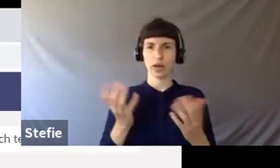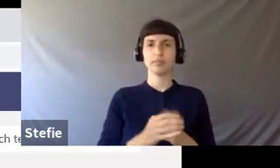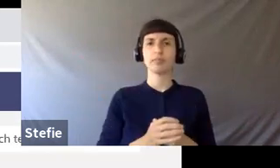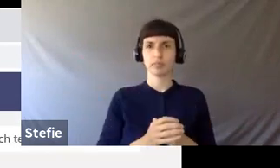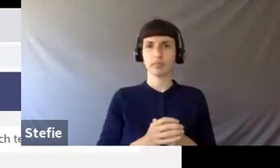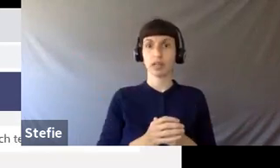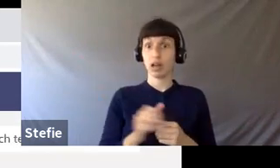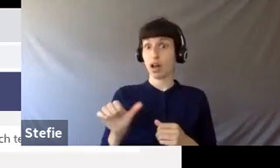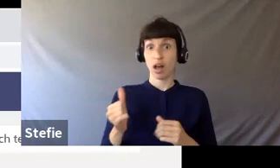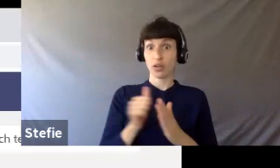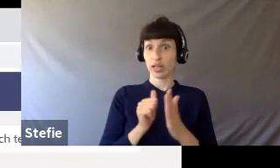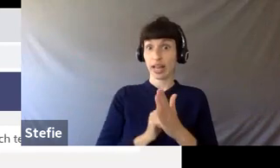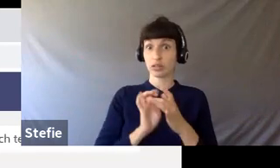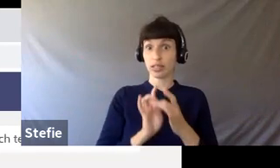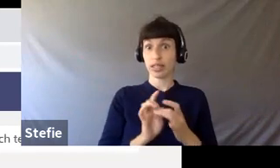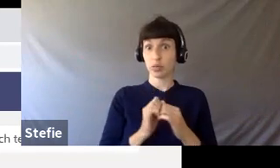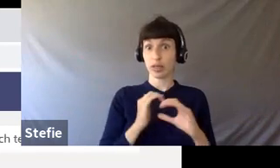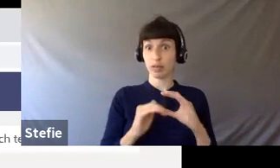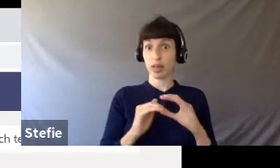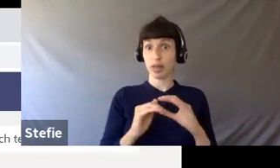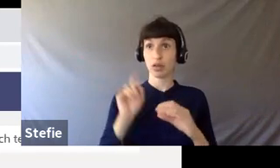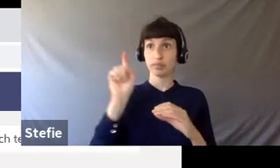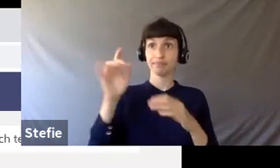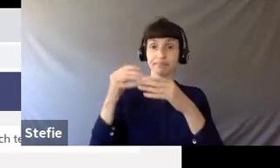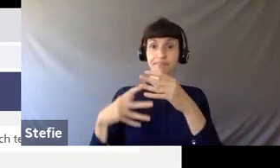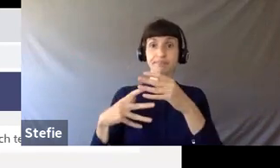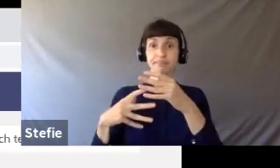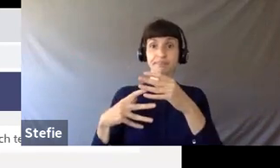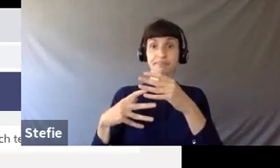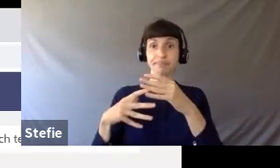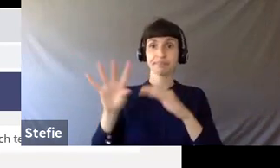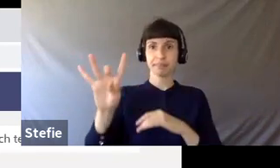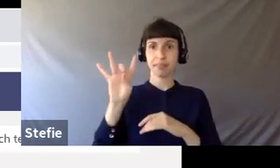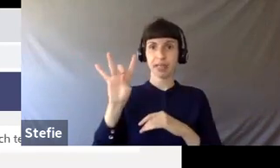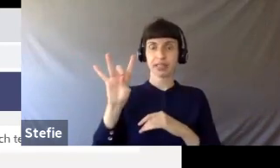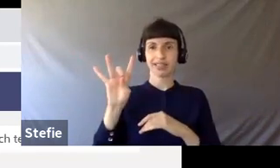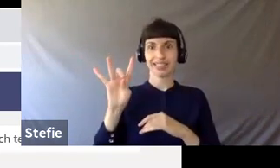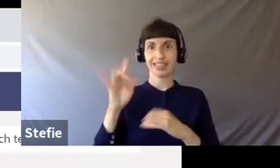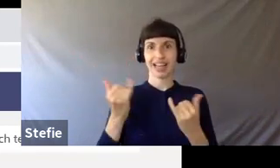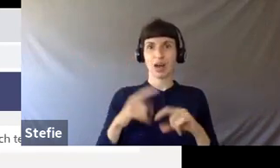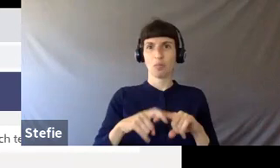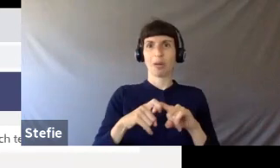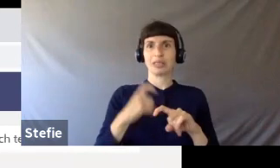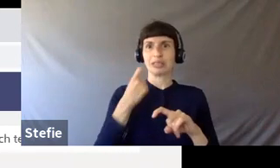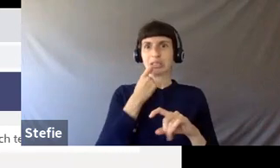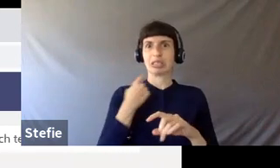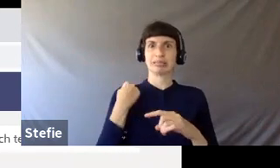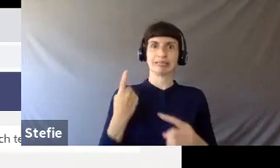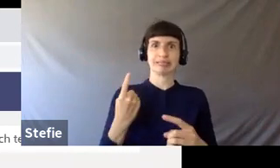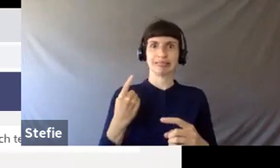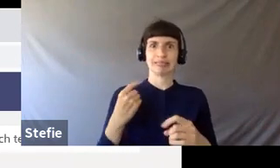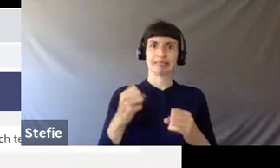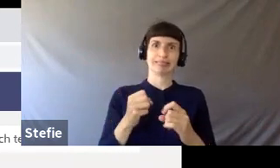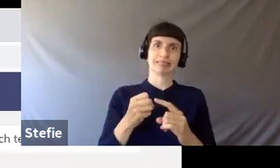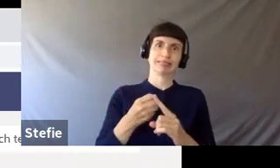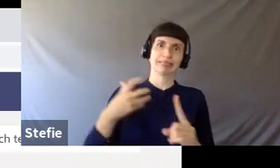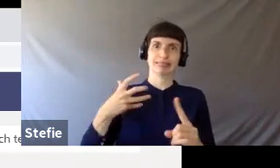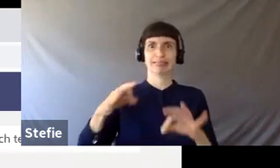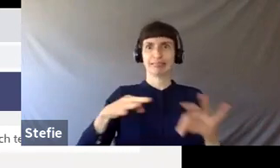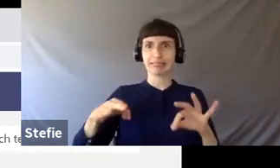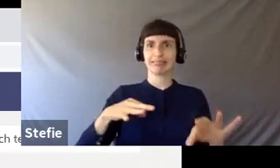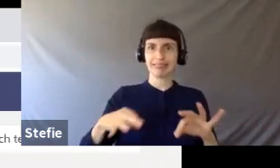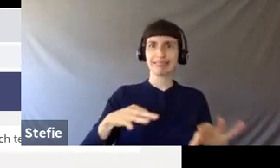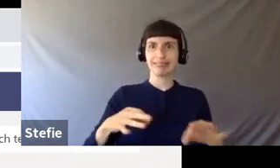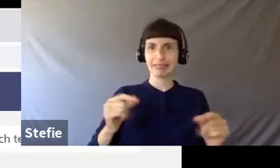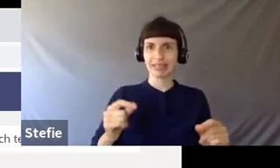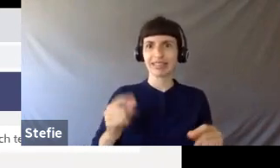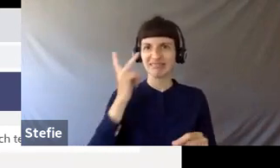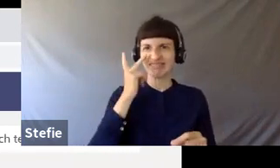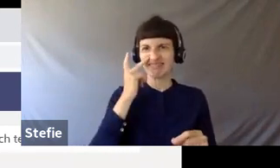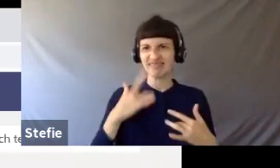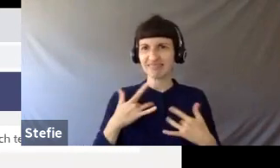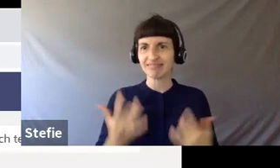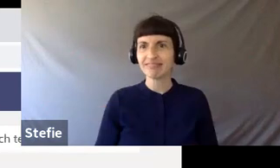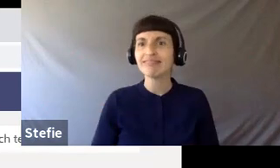the other think like you see on this corner is it says ESD 113. If you had multiple accounts, here's 113, my main home. I could log in as a guest,